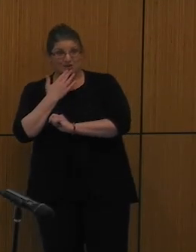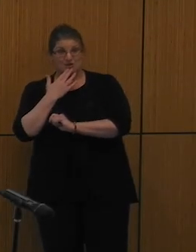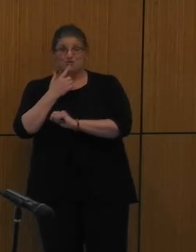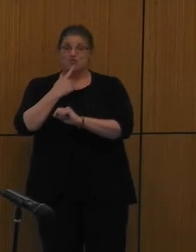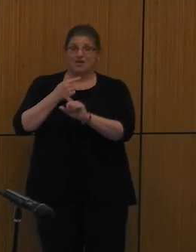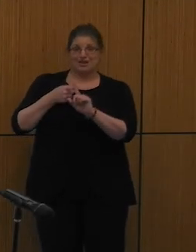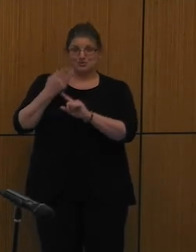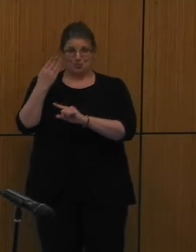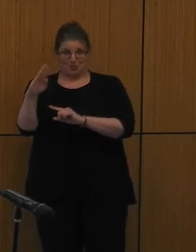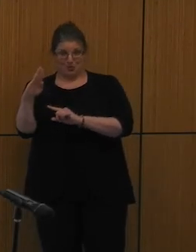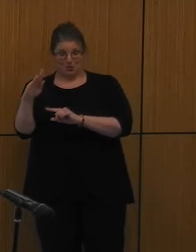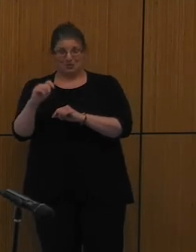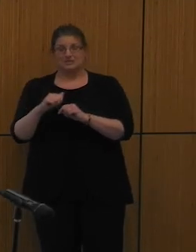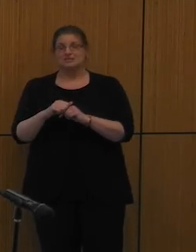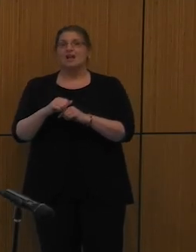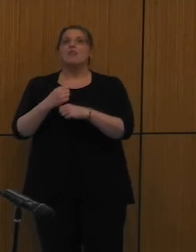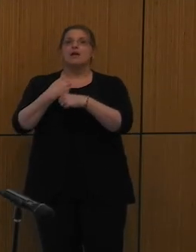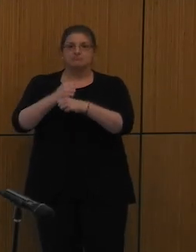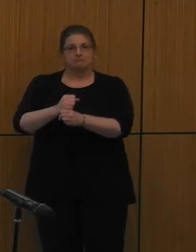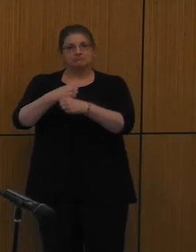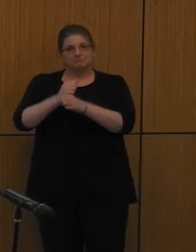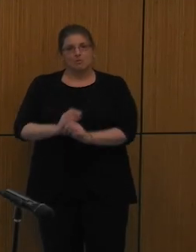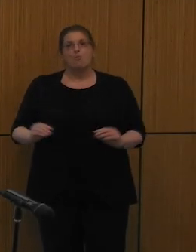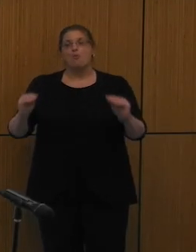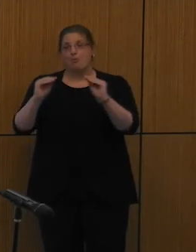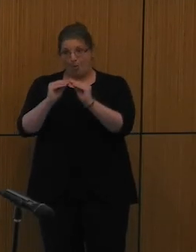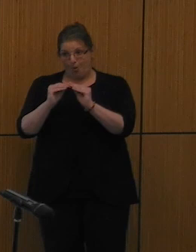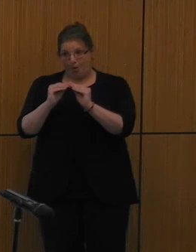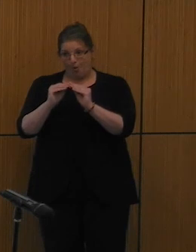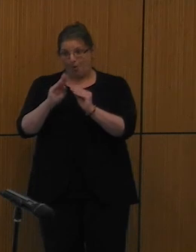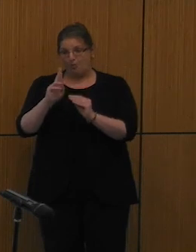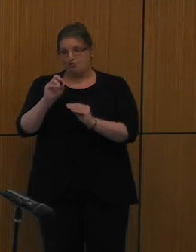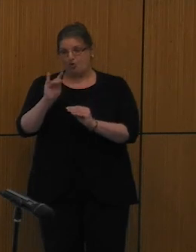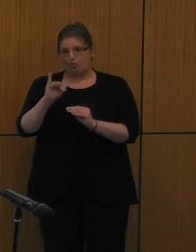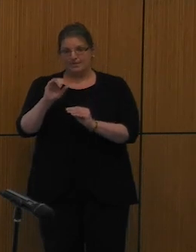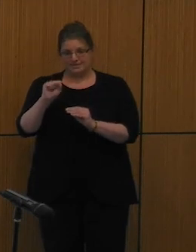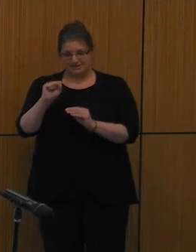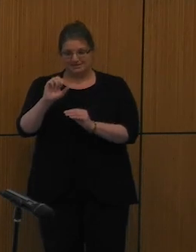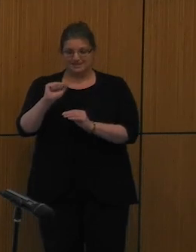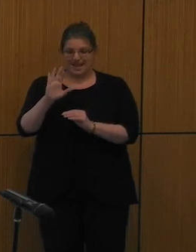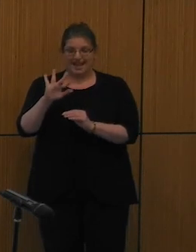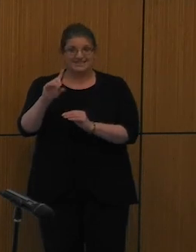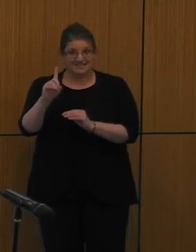And makes more brome is bromo acid that can feed back into the cycle again.